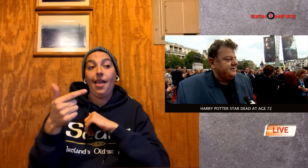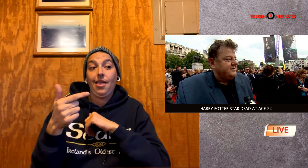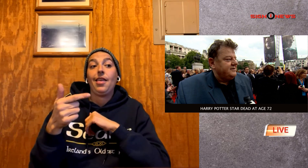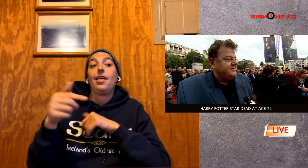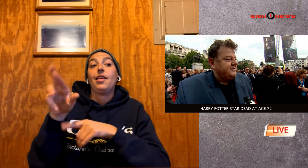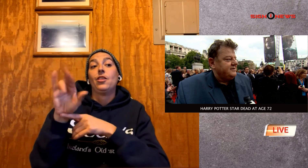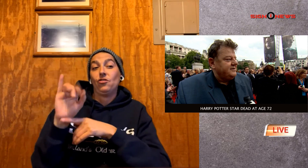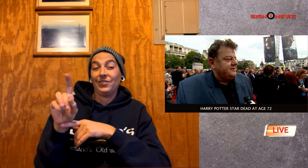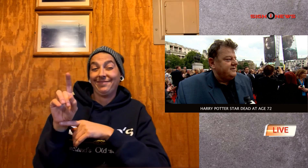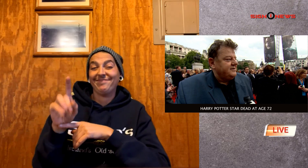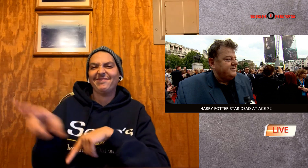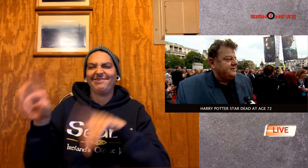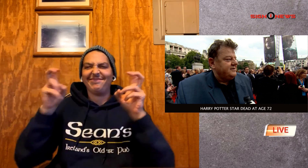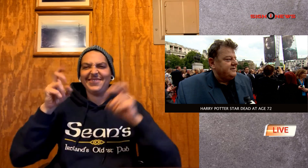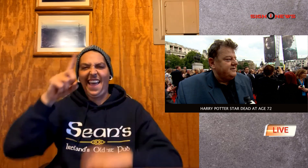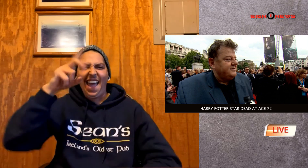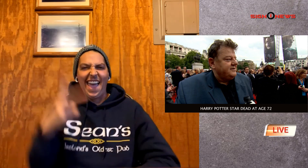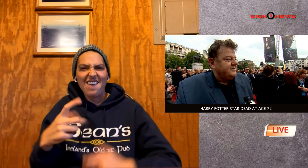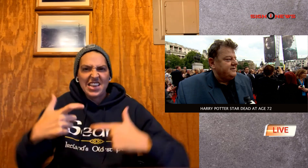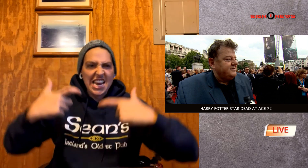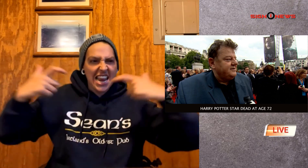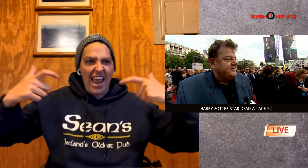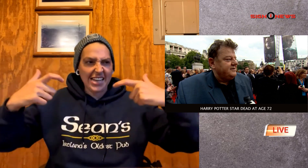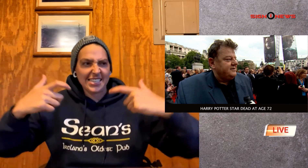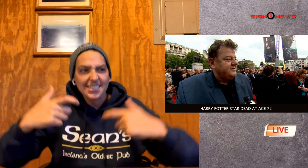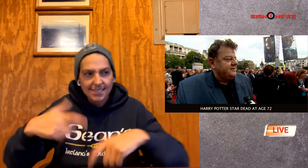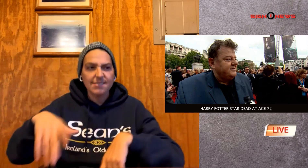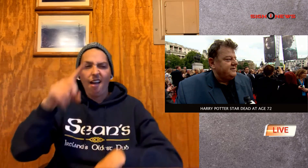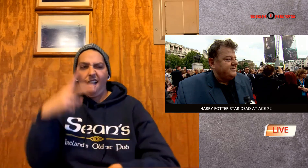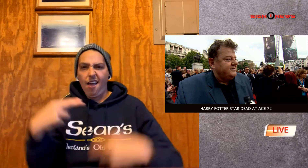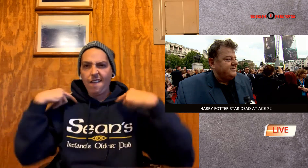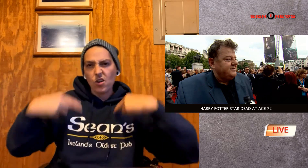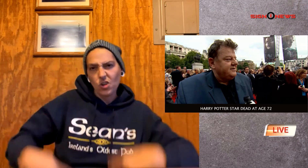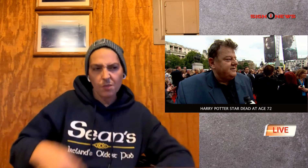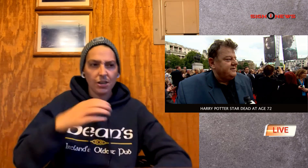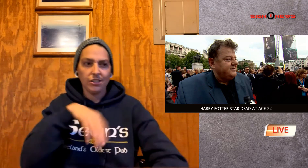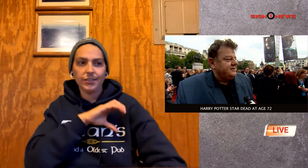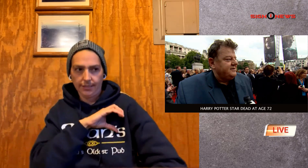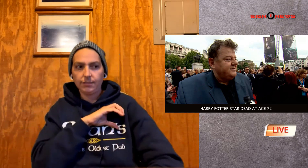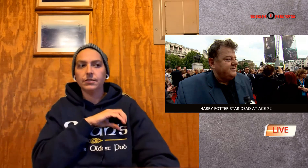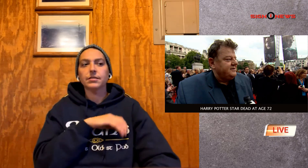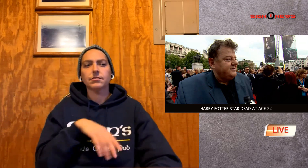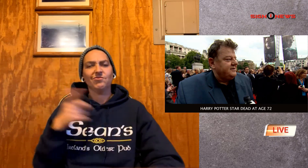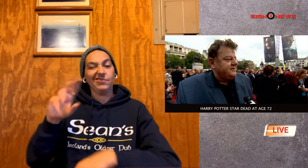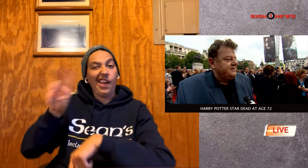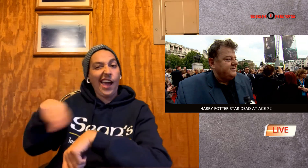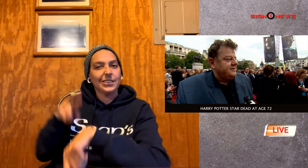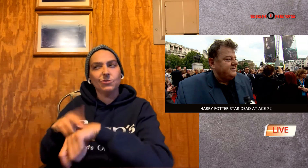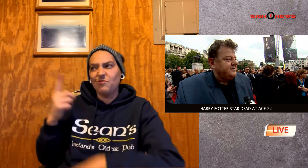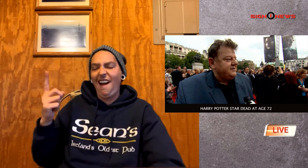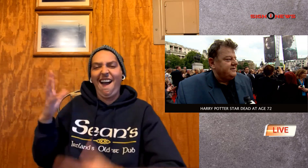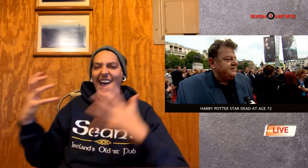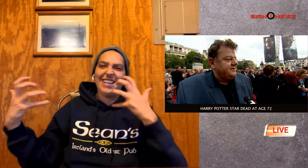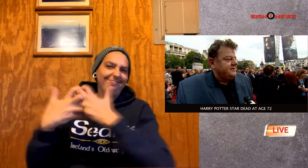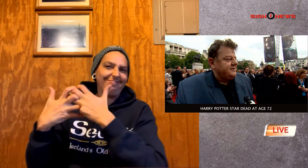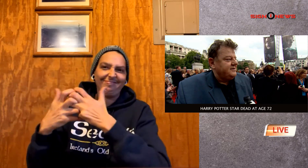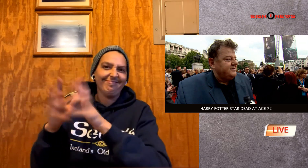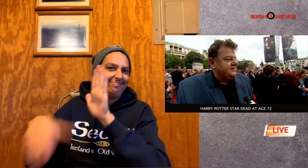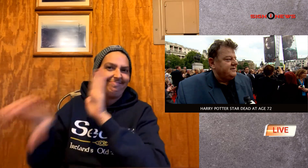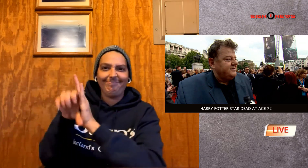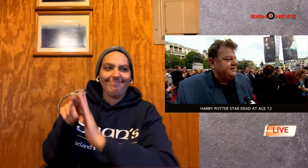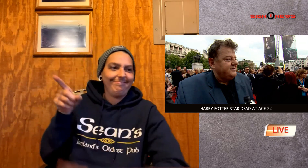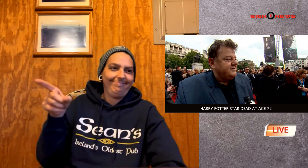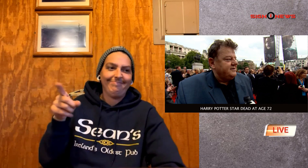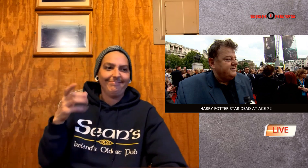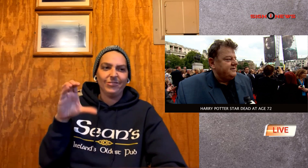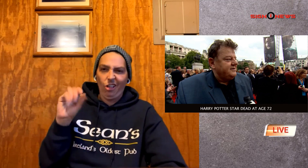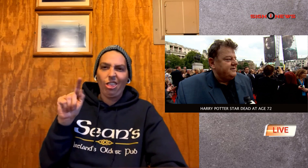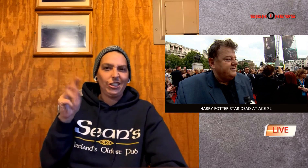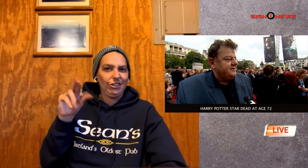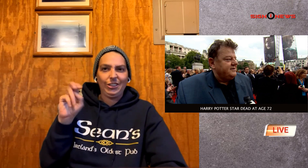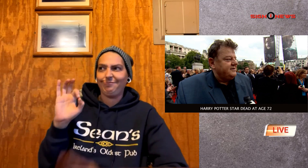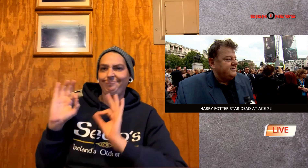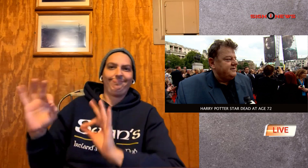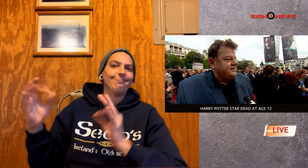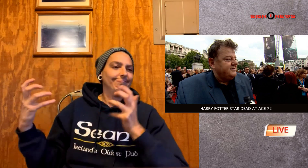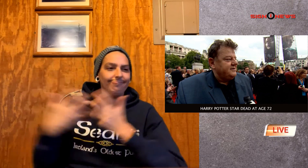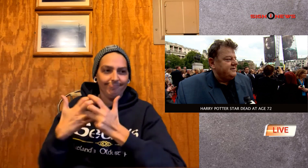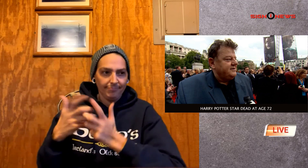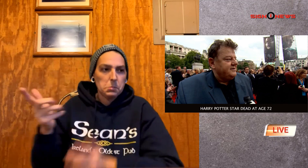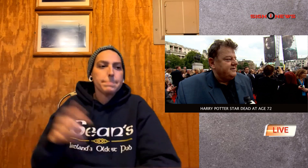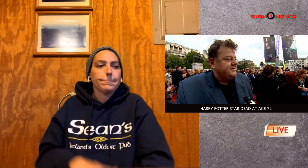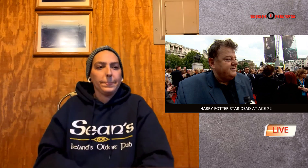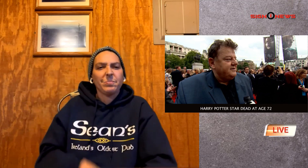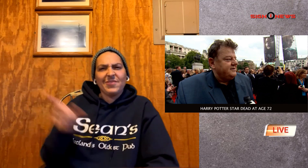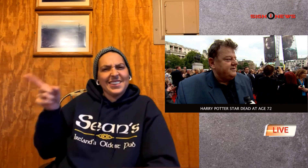the role of Hagrid a half giant half human character was a natural for Coltrane